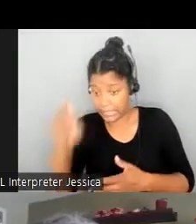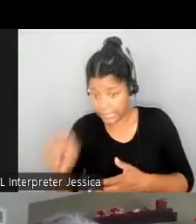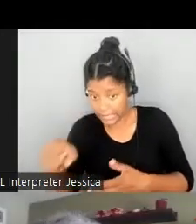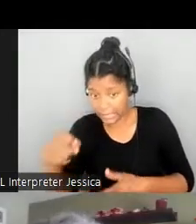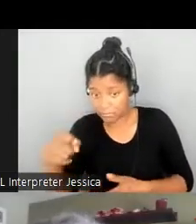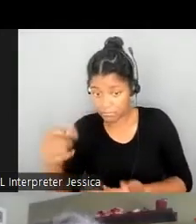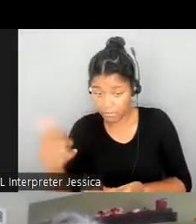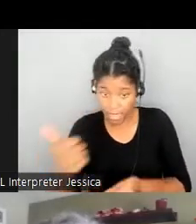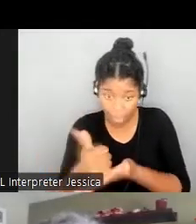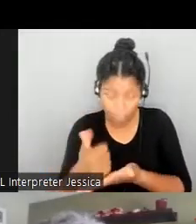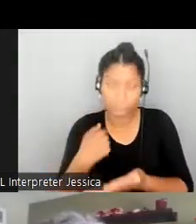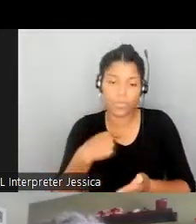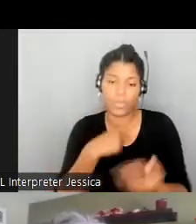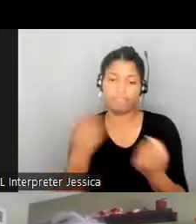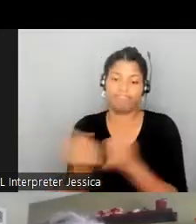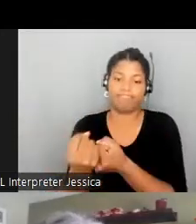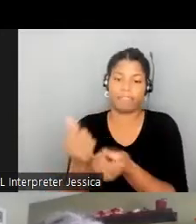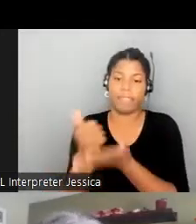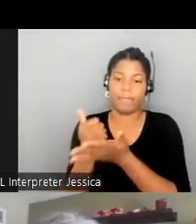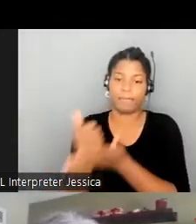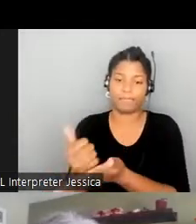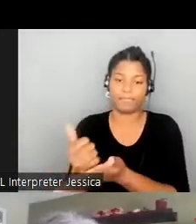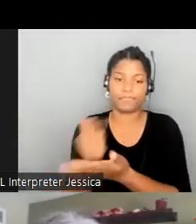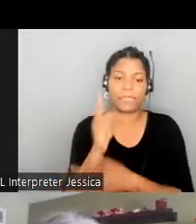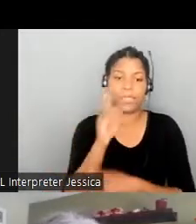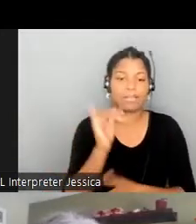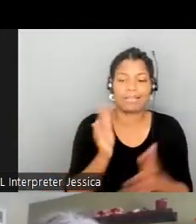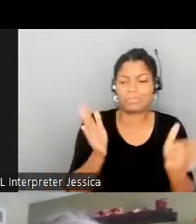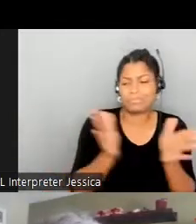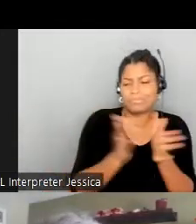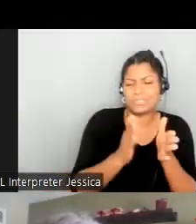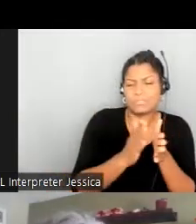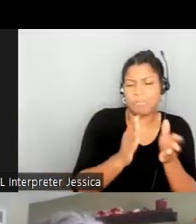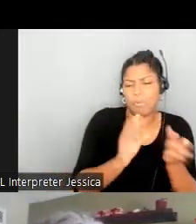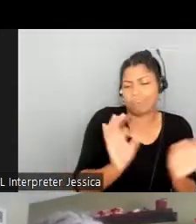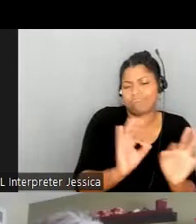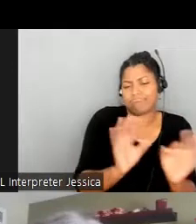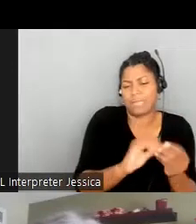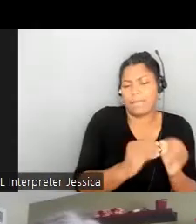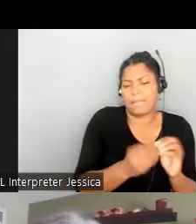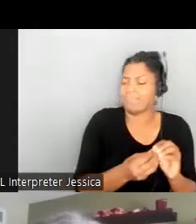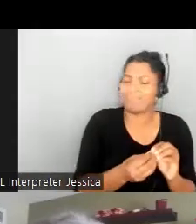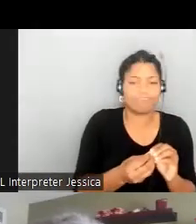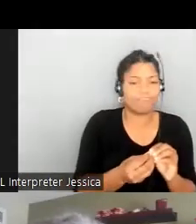So there is a lot of follow-up.